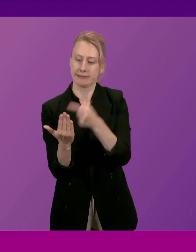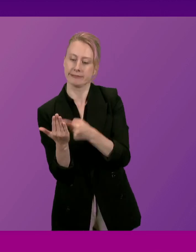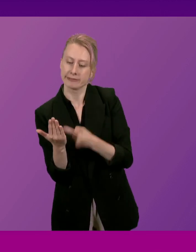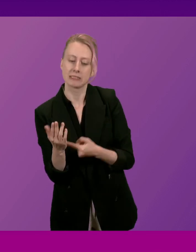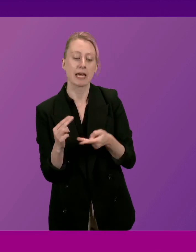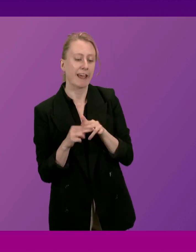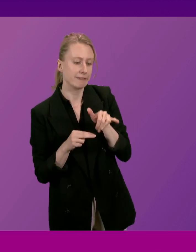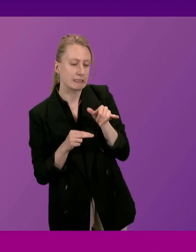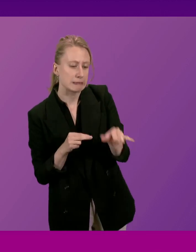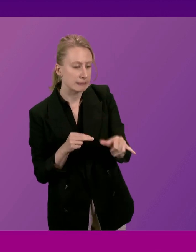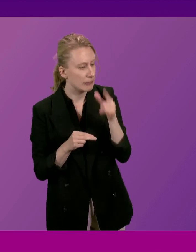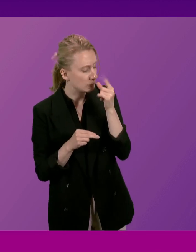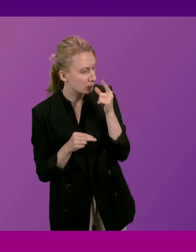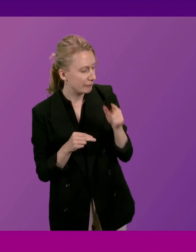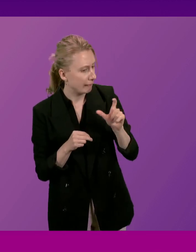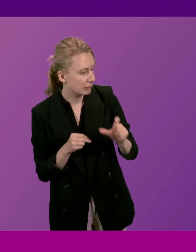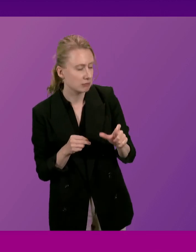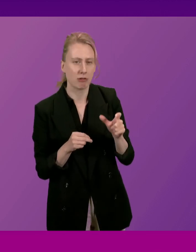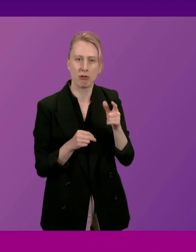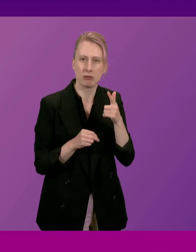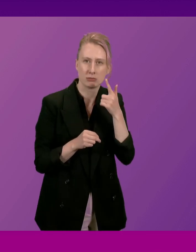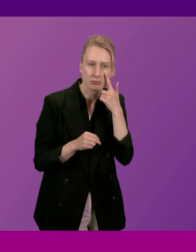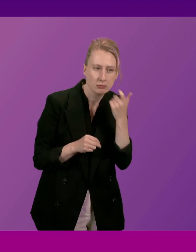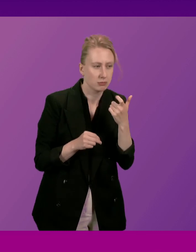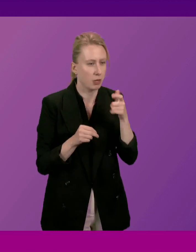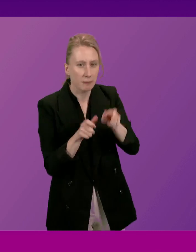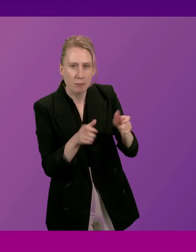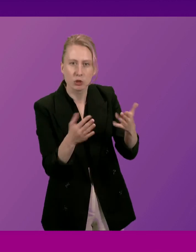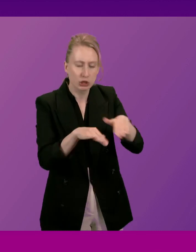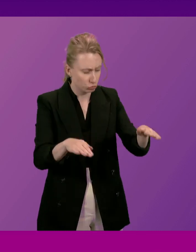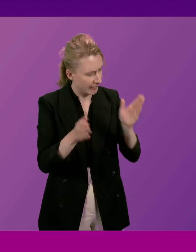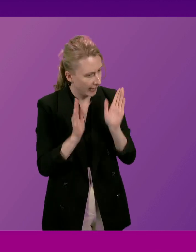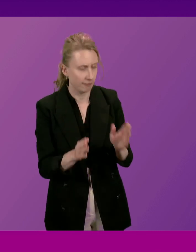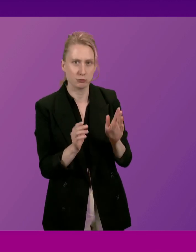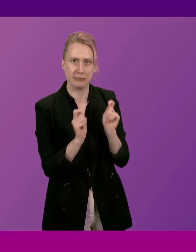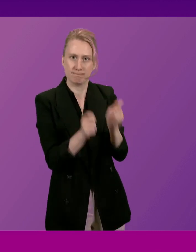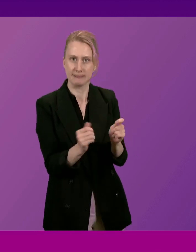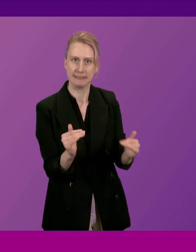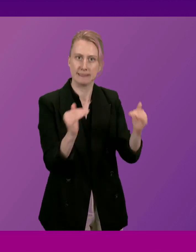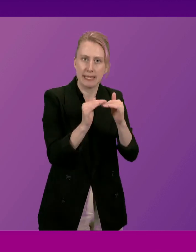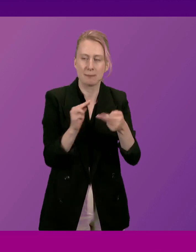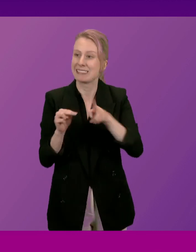of cancer in children and young people must be treated with the same urgency as cases in adults?